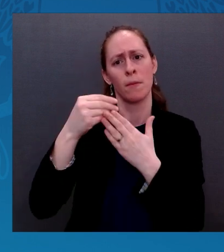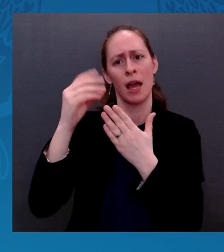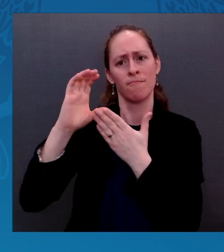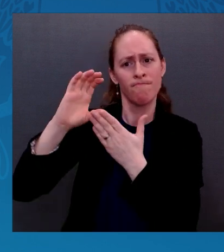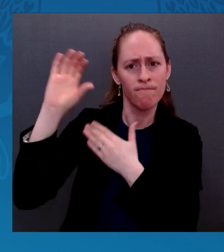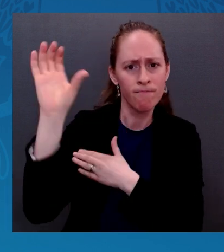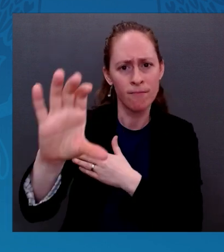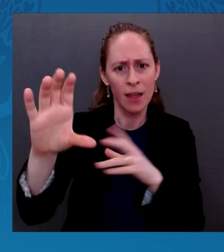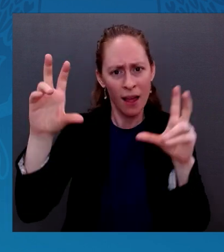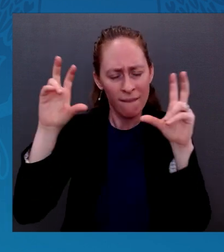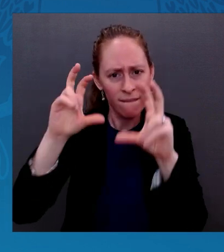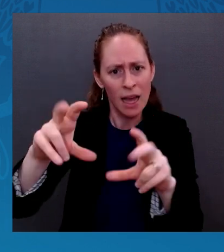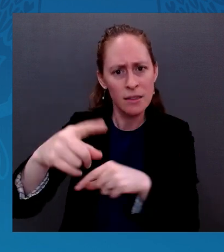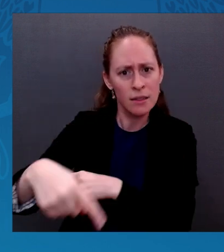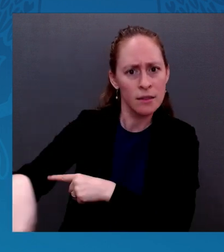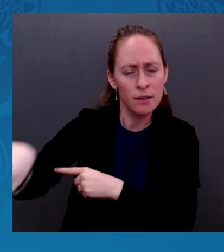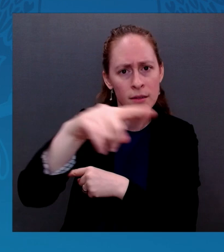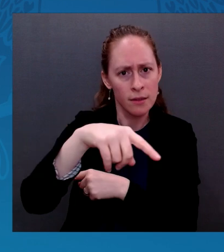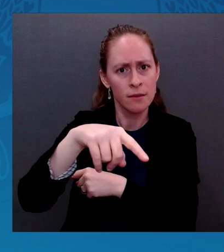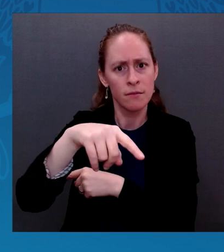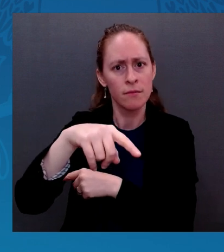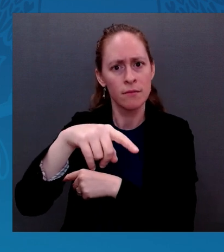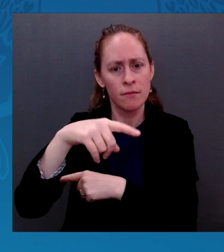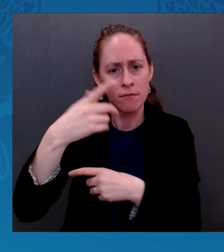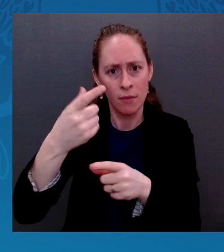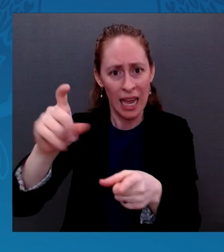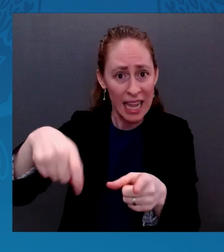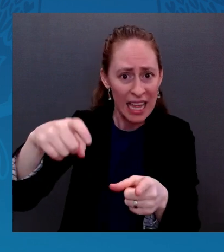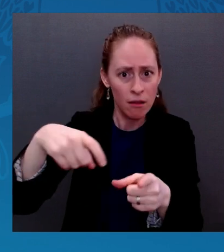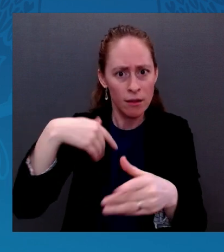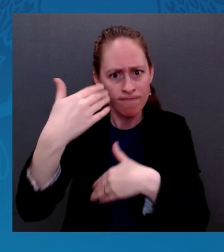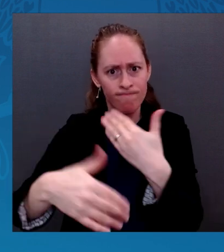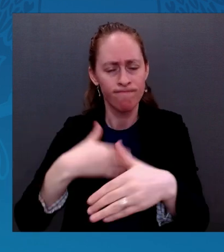and thank the senators for your role of leadership. You deserve a lot of credit for this.